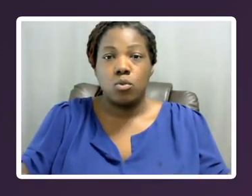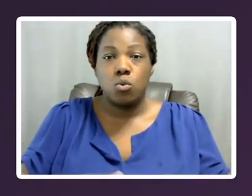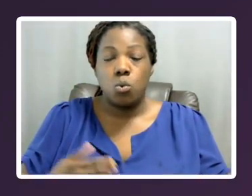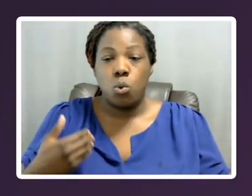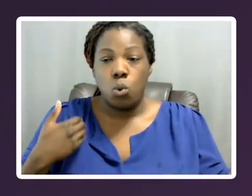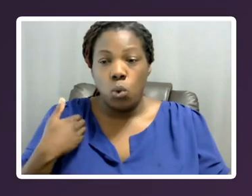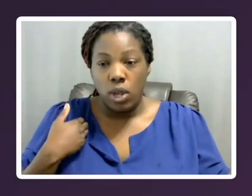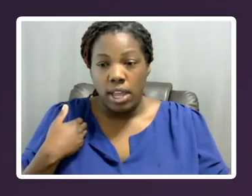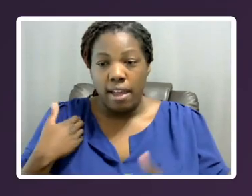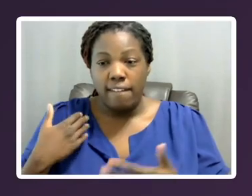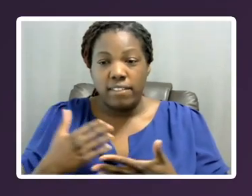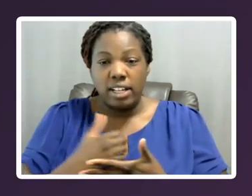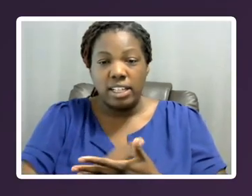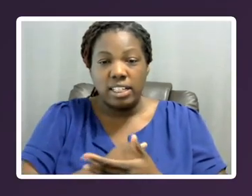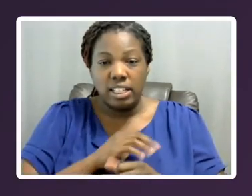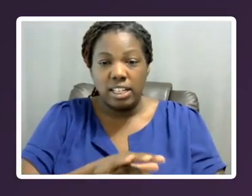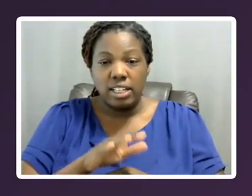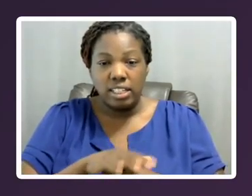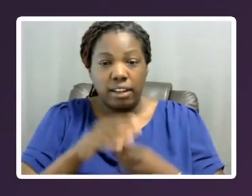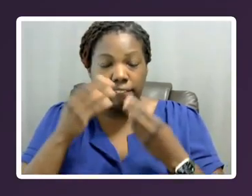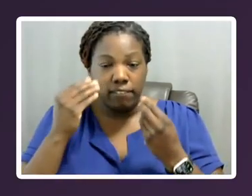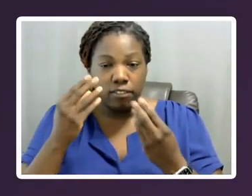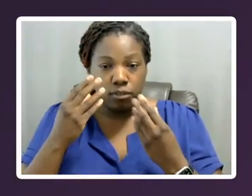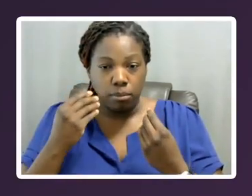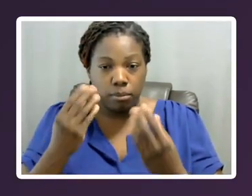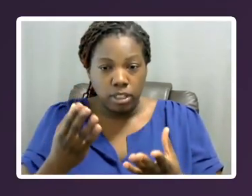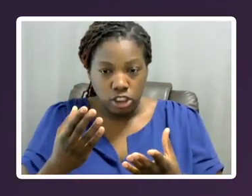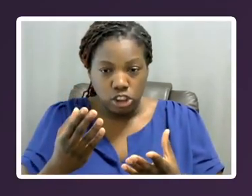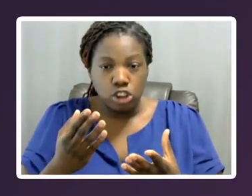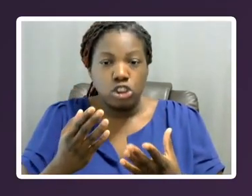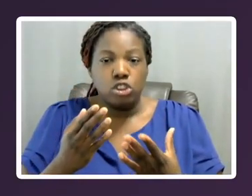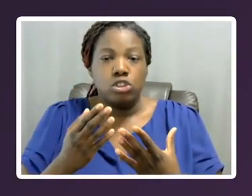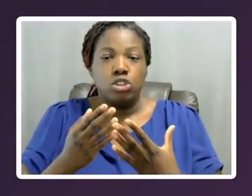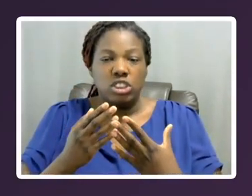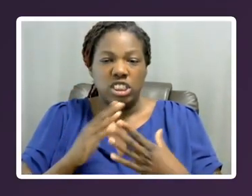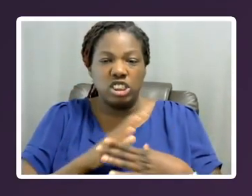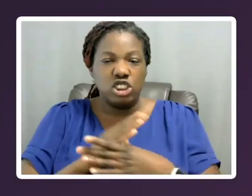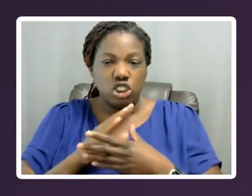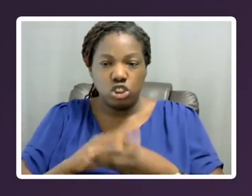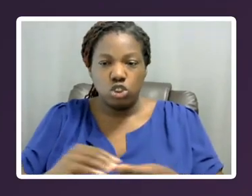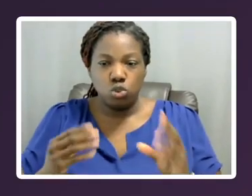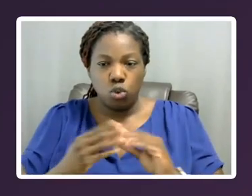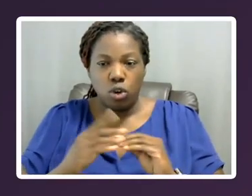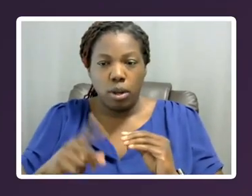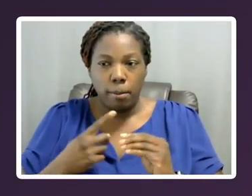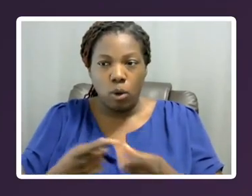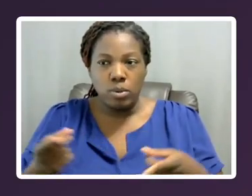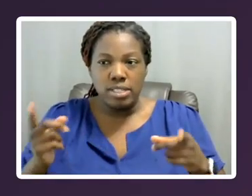enough information to tell a bit about the story going on here in this portrait. We have